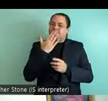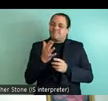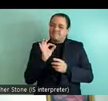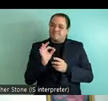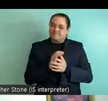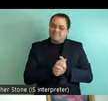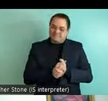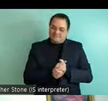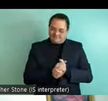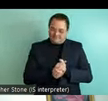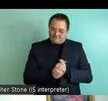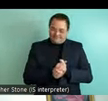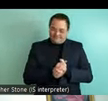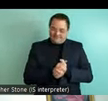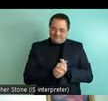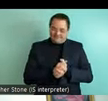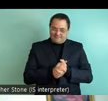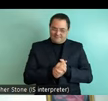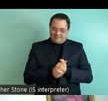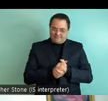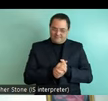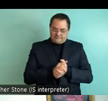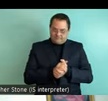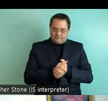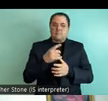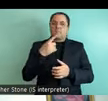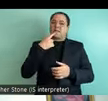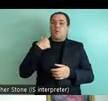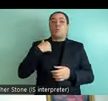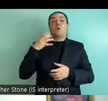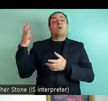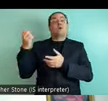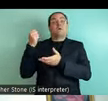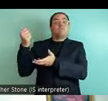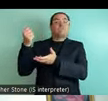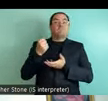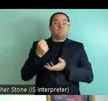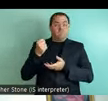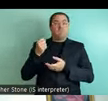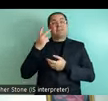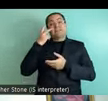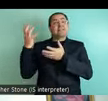Yeah, so I mentioned earlier on, that we we seek funding from sight Savers, but ownership